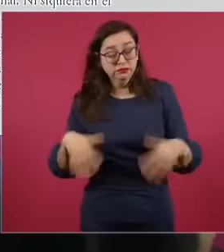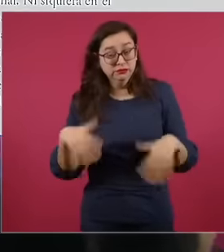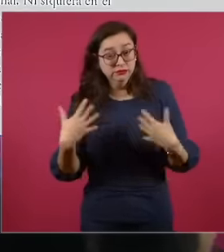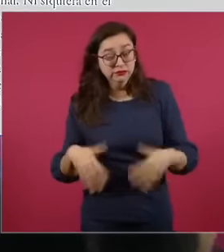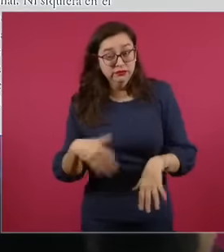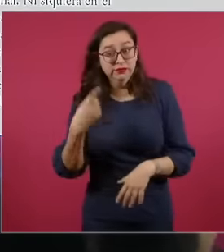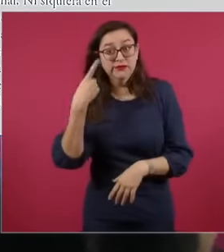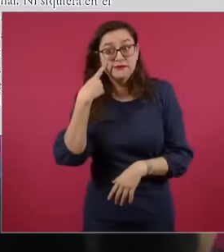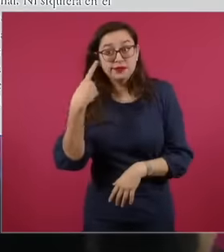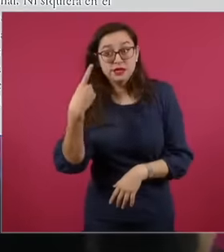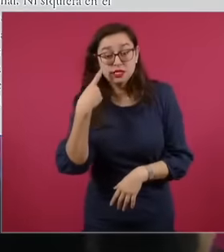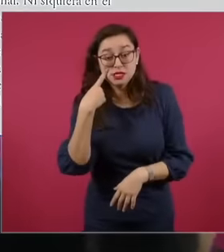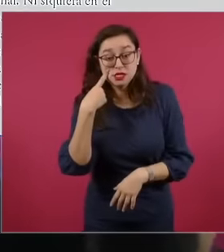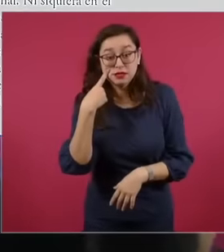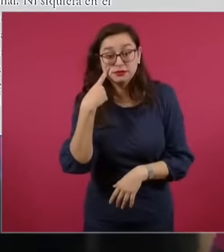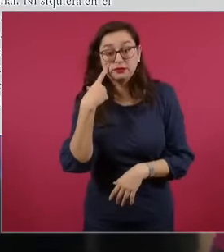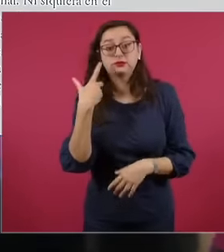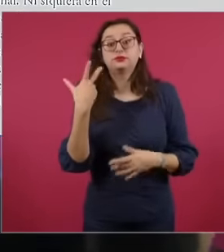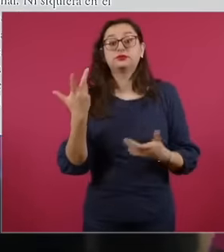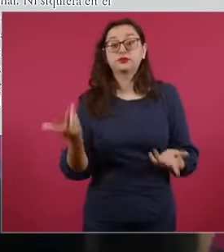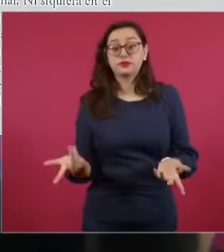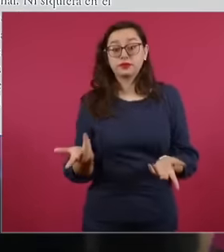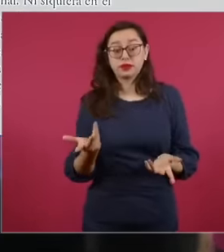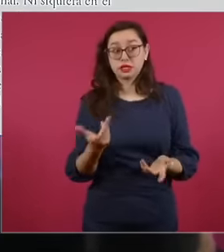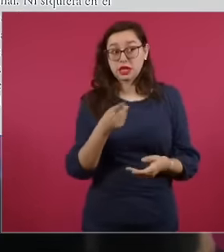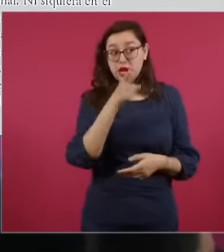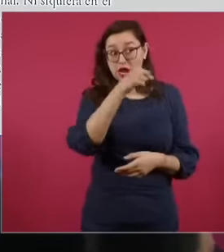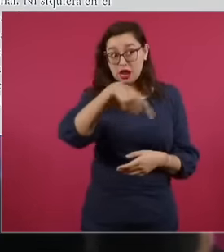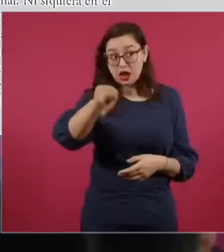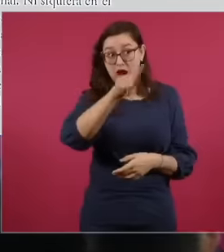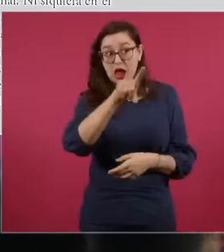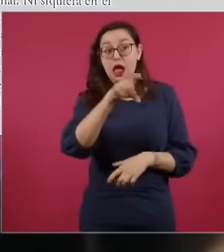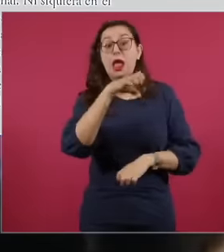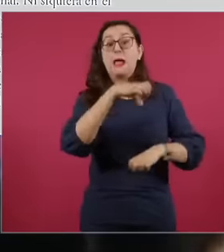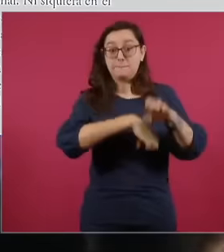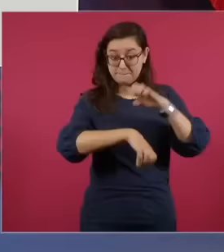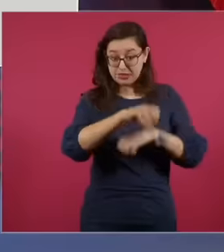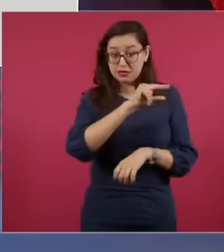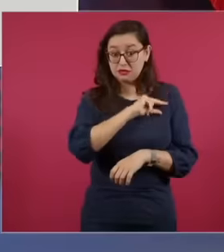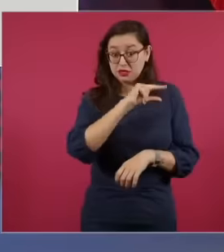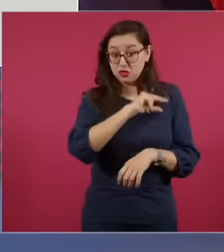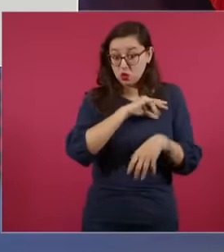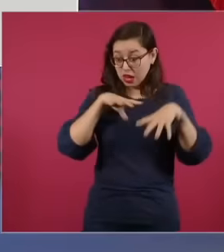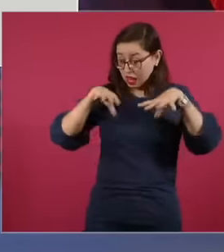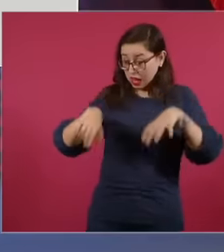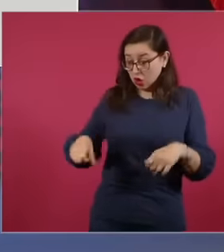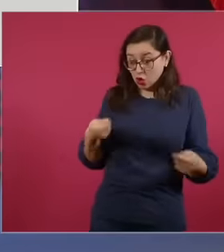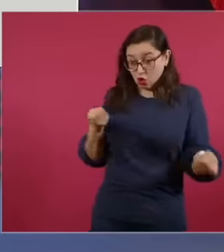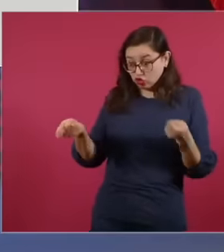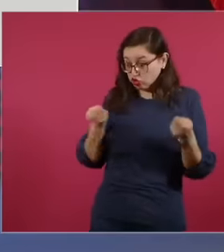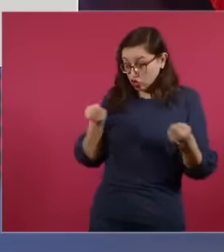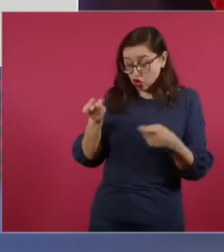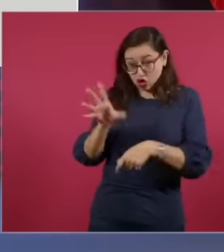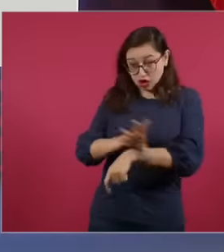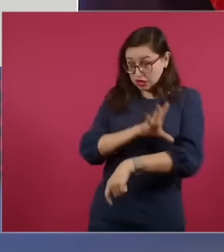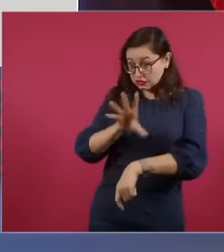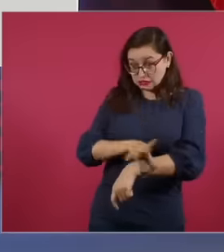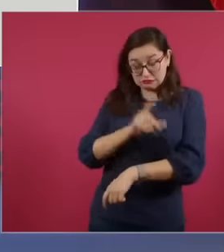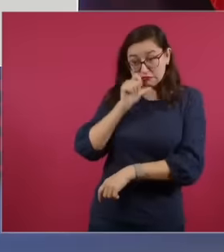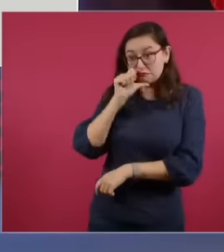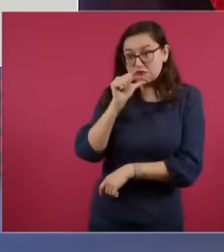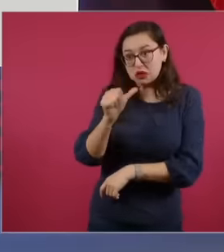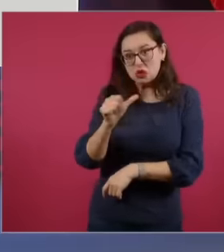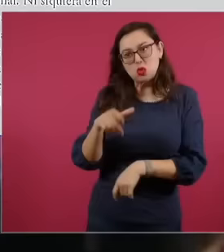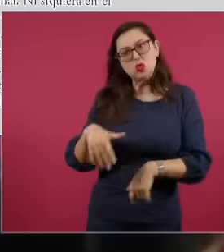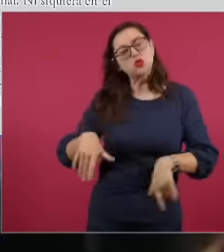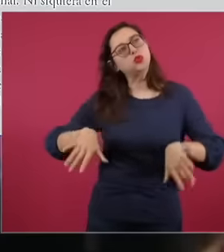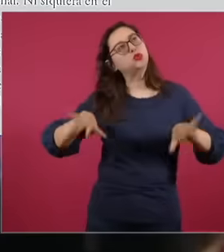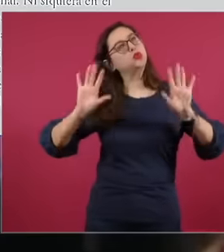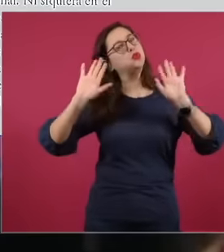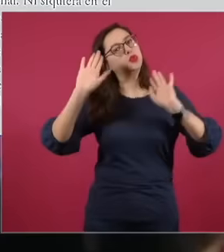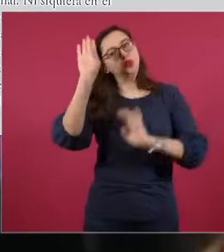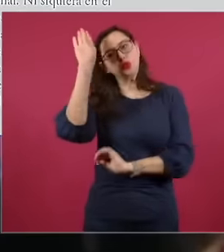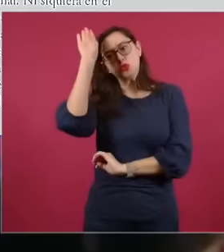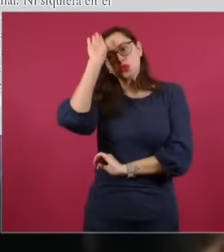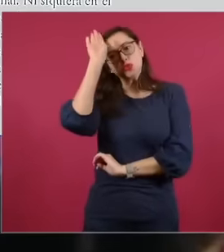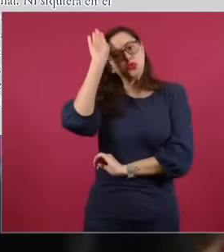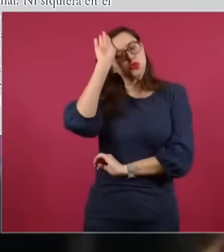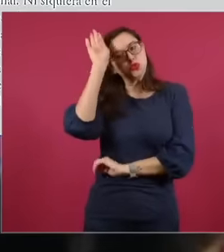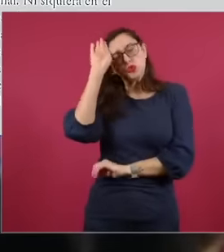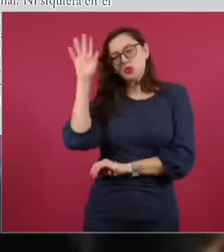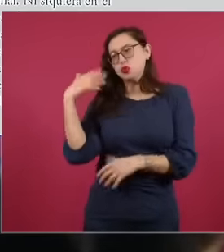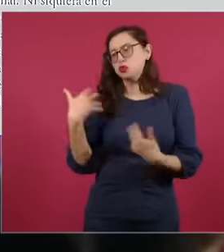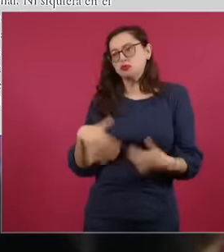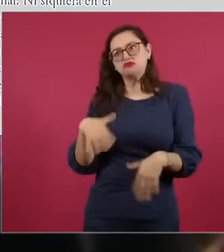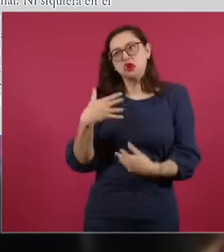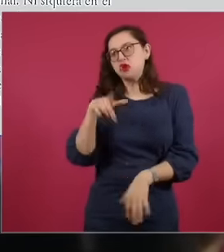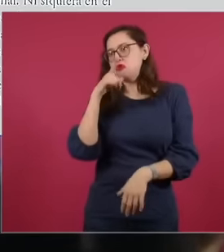fear that we were going to be left without electricity and that it was necessary